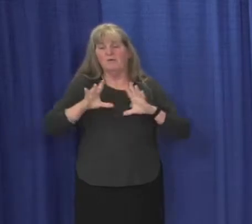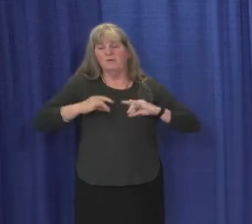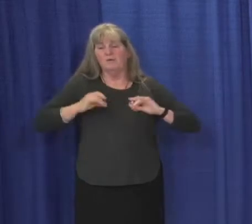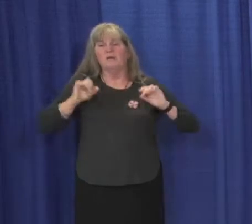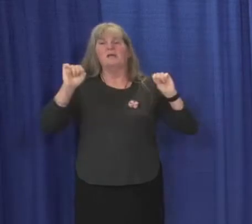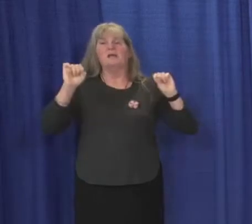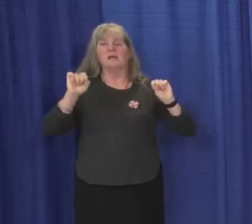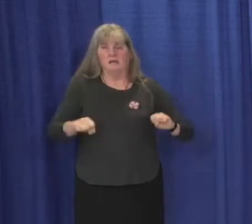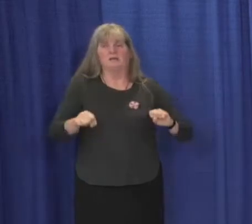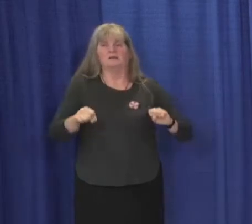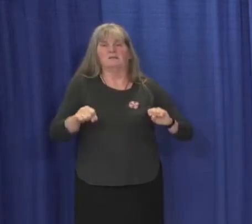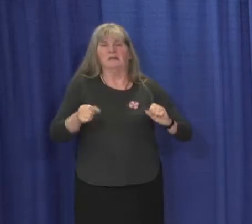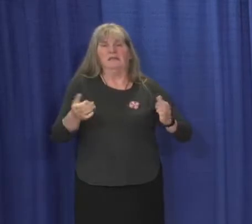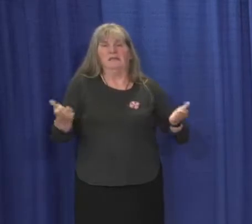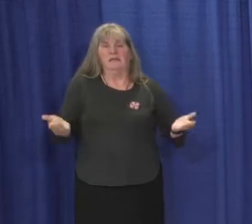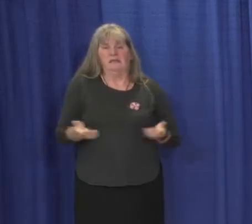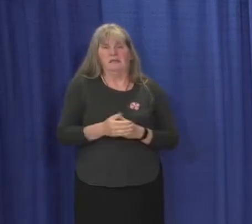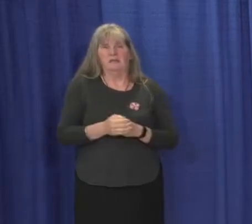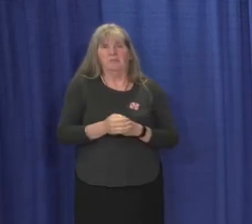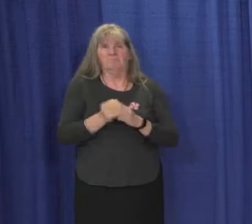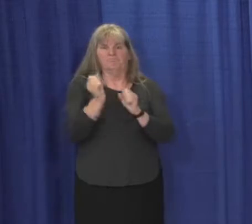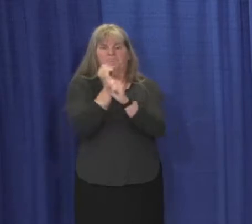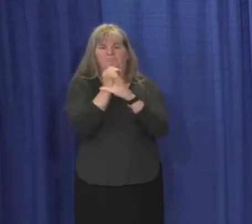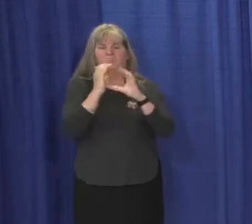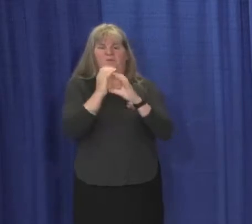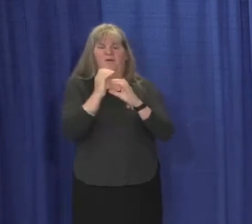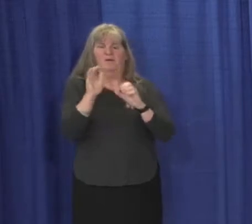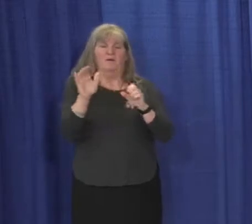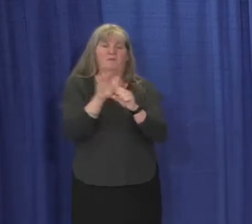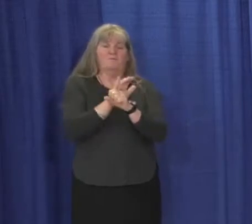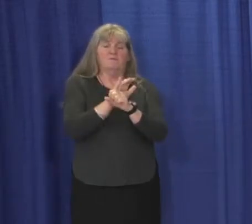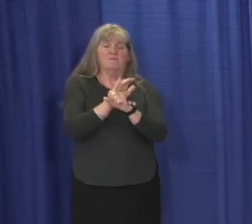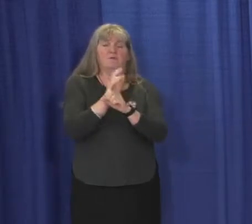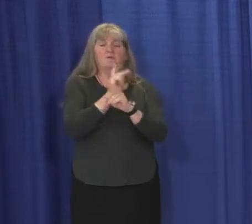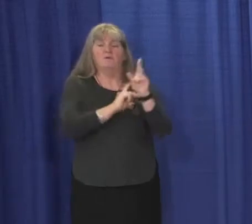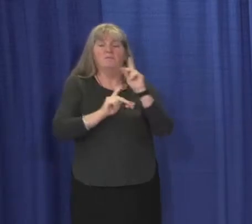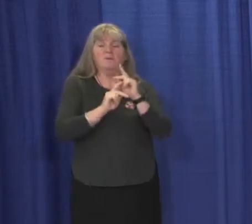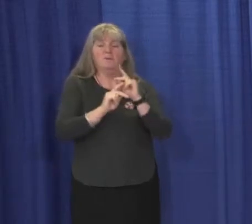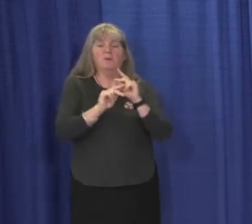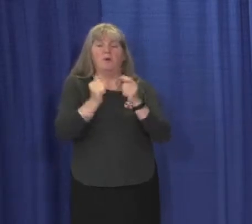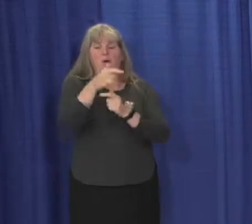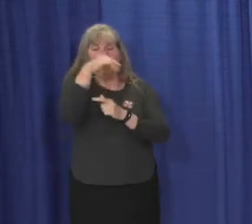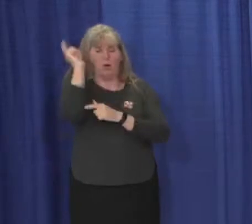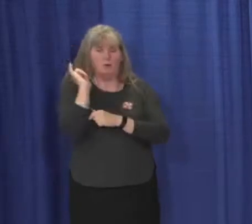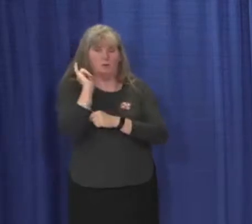population at risk for COVID-19. If we consider our current population which is fully